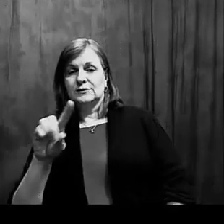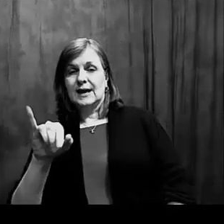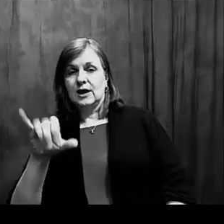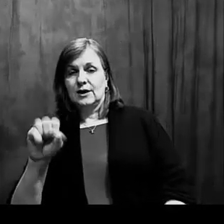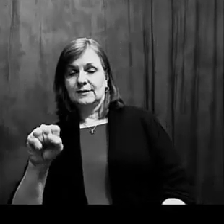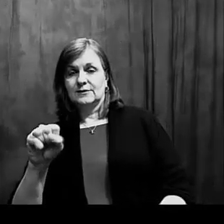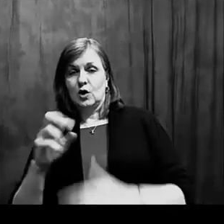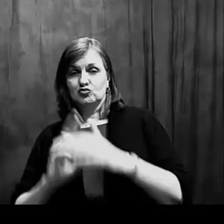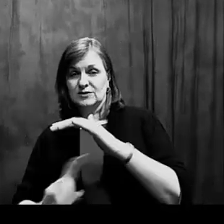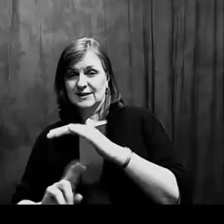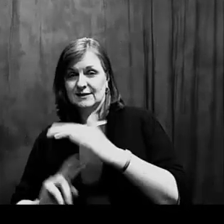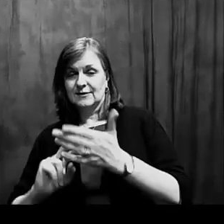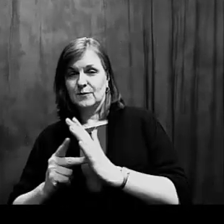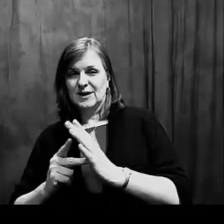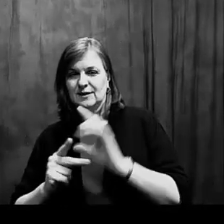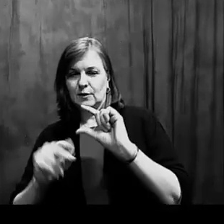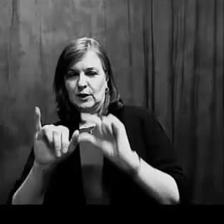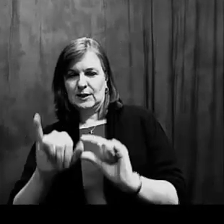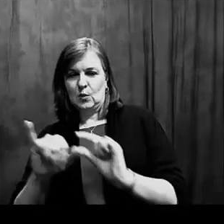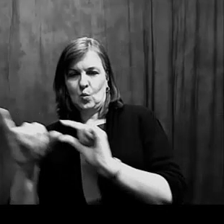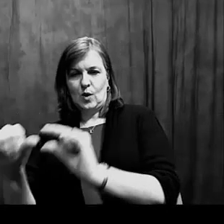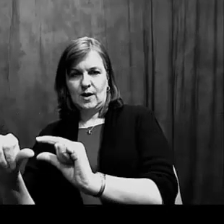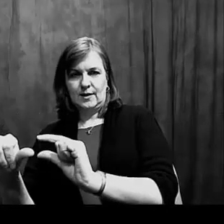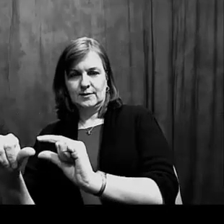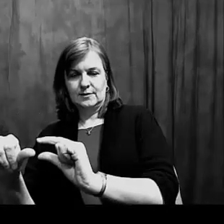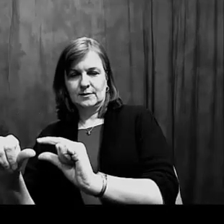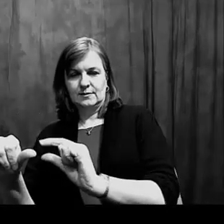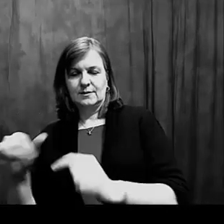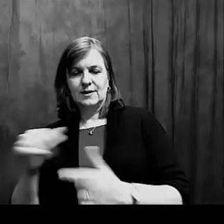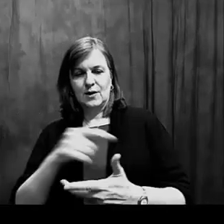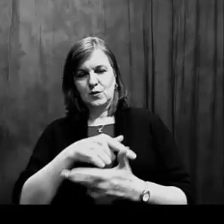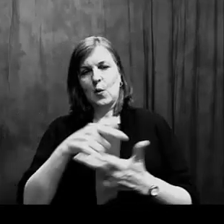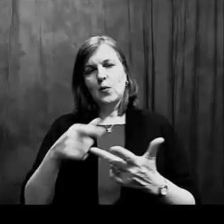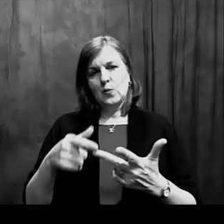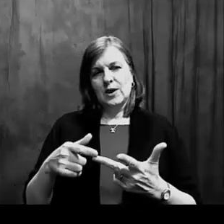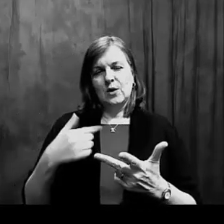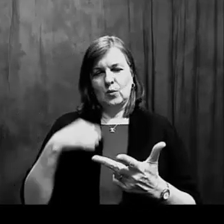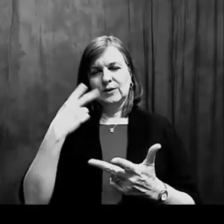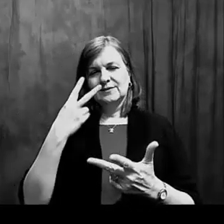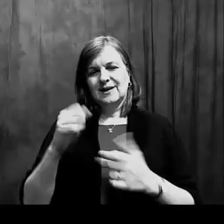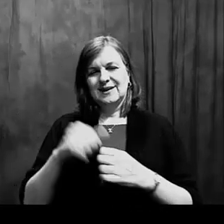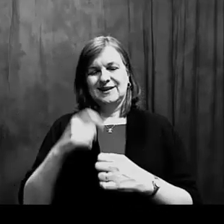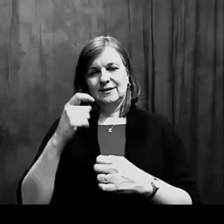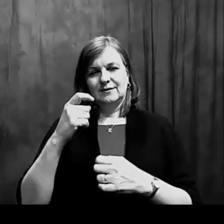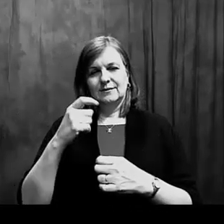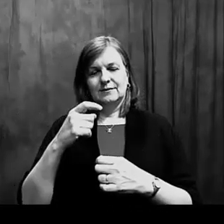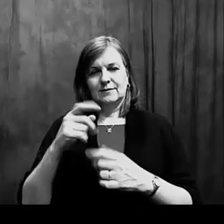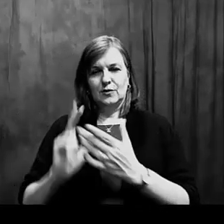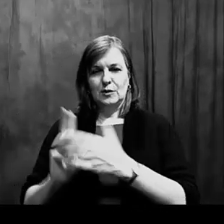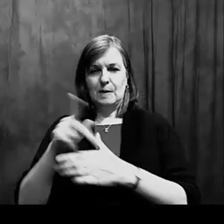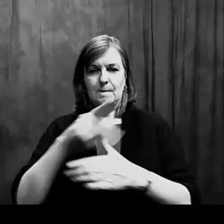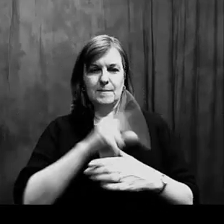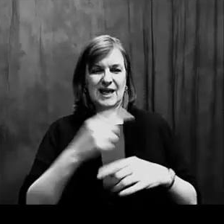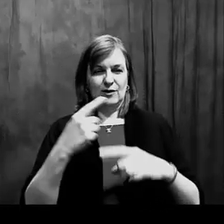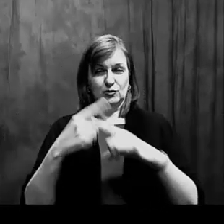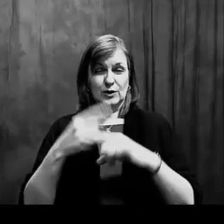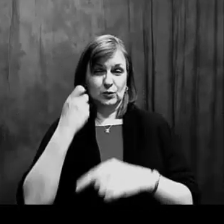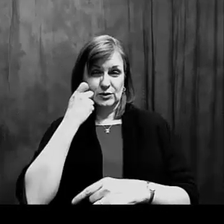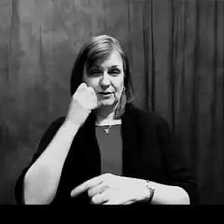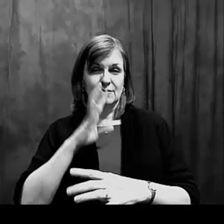this is a heterozygous -- we just looked at those. Homozygous recessive means that you are actually inheriting two little 'y's"